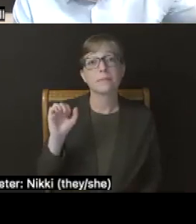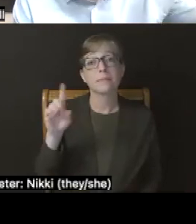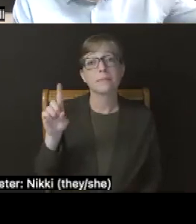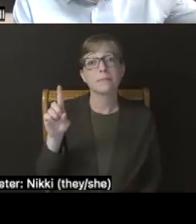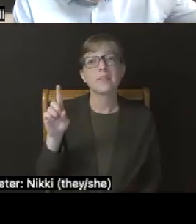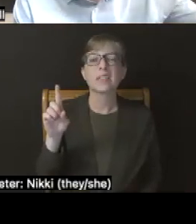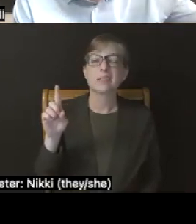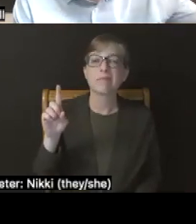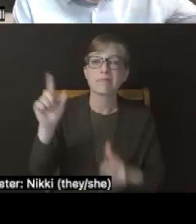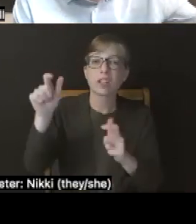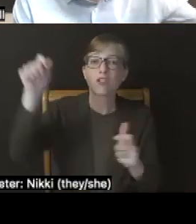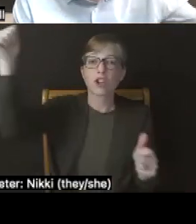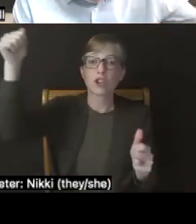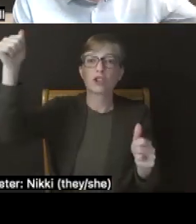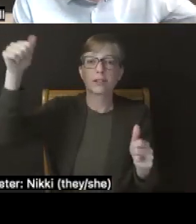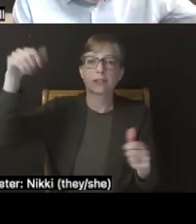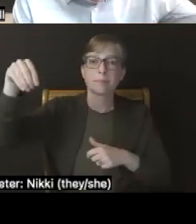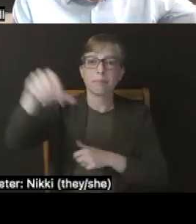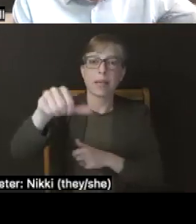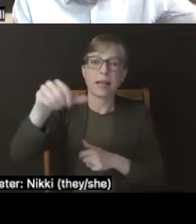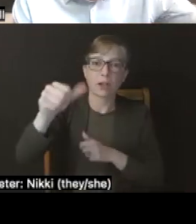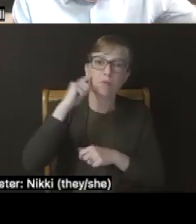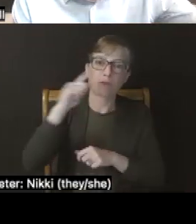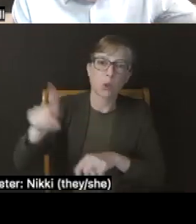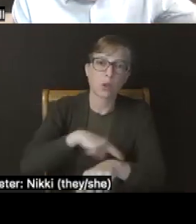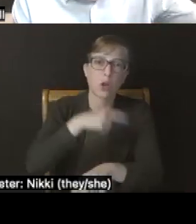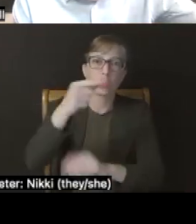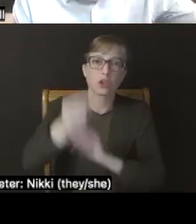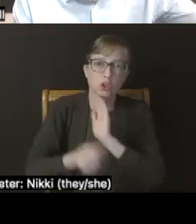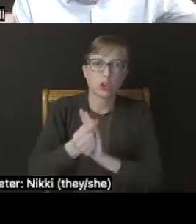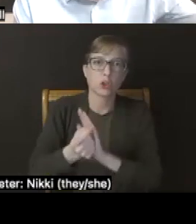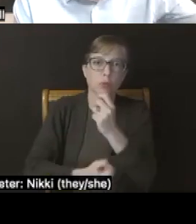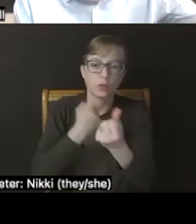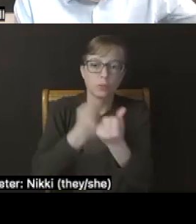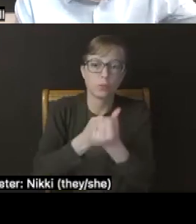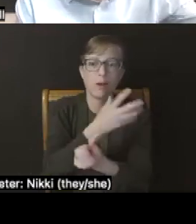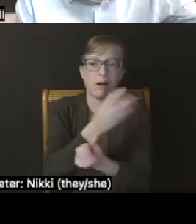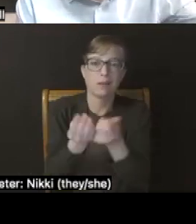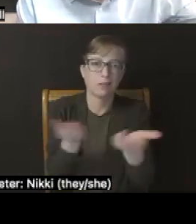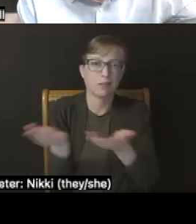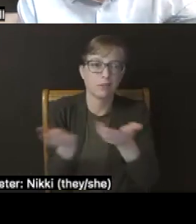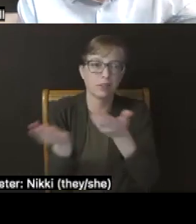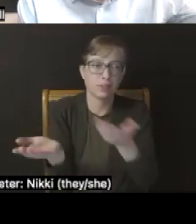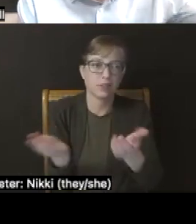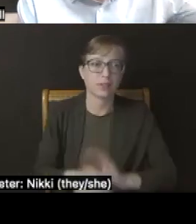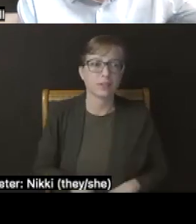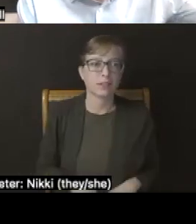long term services supports in the US. I know a lot of people in this call are familiar with this,